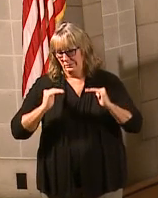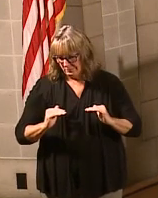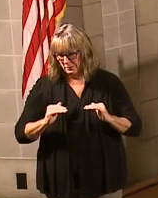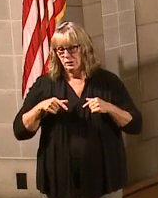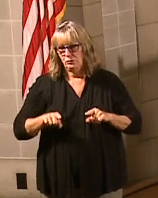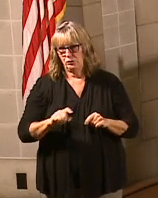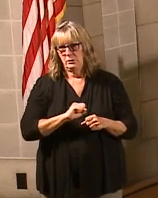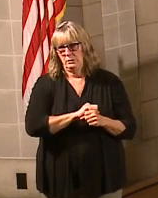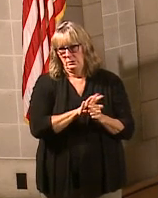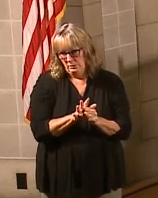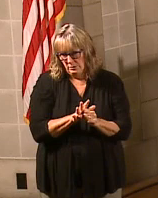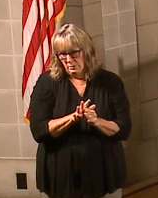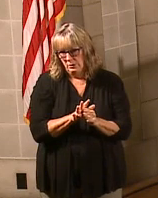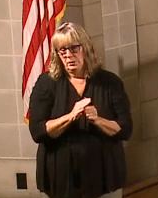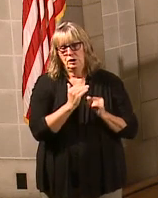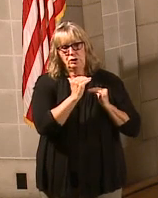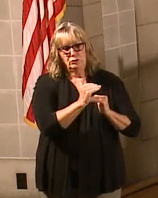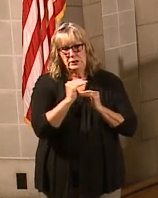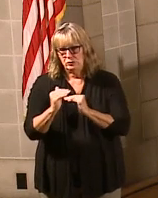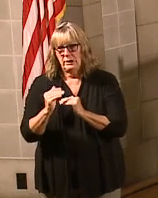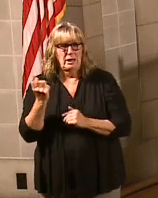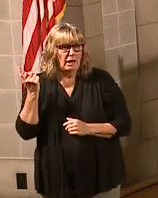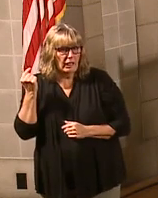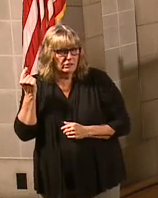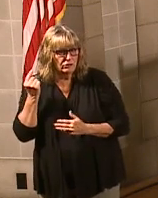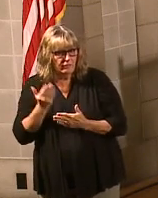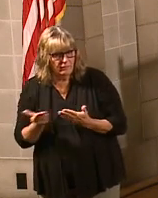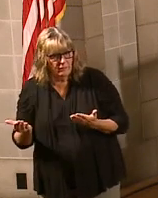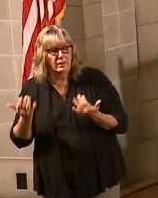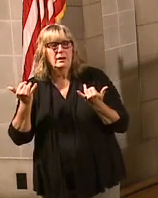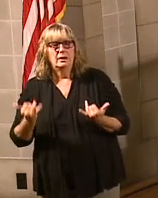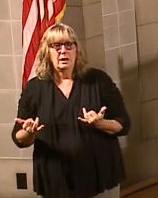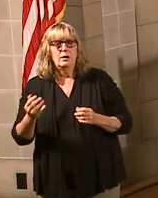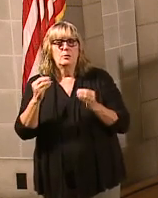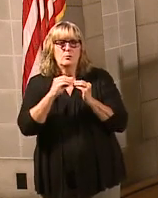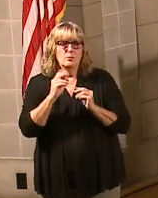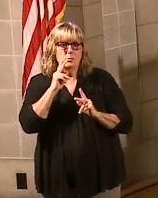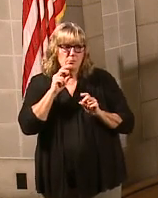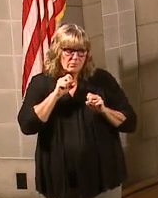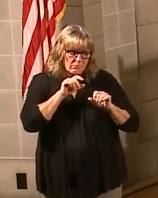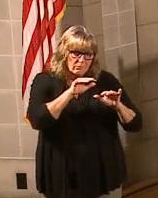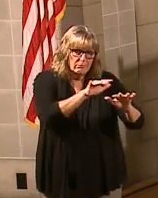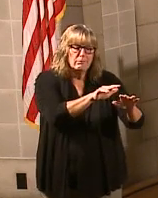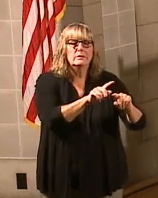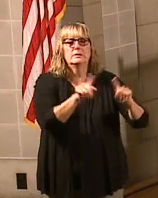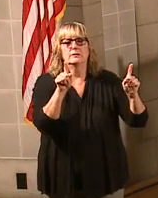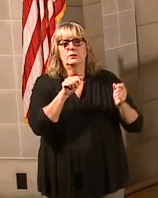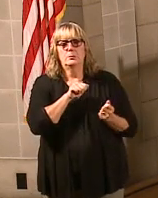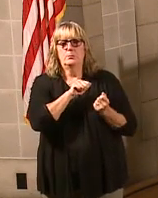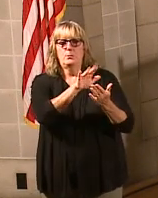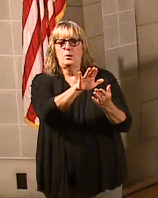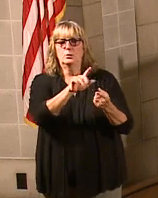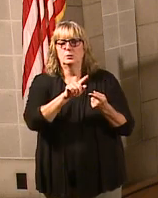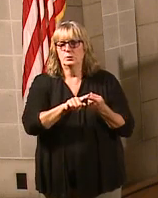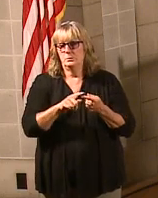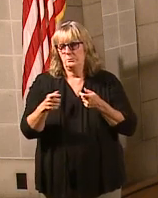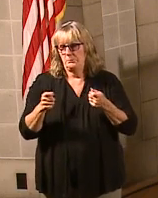IT THAT WAY. SO OBVIOUSLY WE HAVE ASKED PEOPLE TO TAKE A STEP DOWN